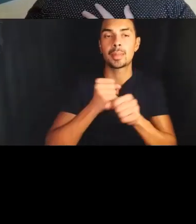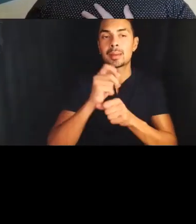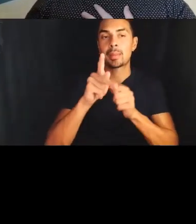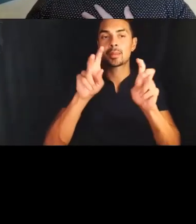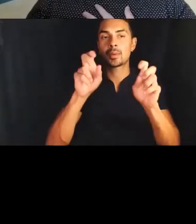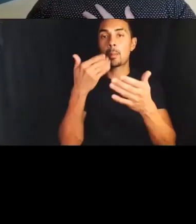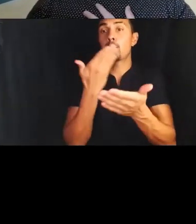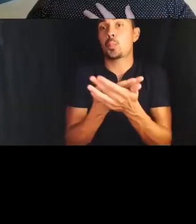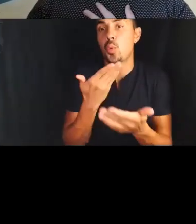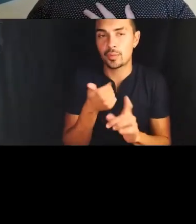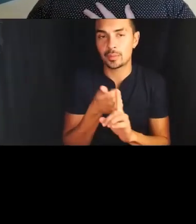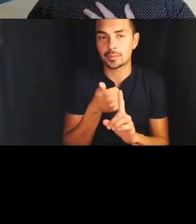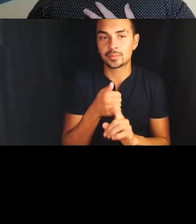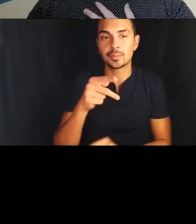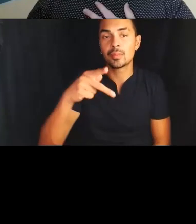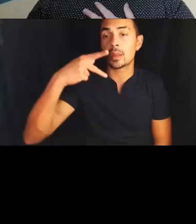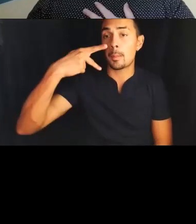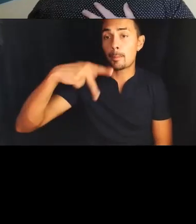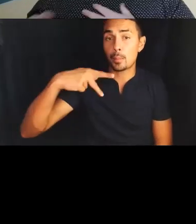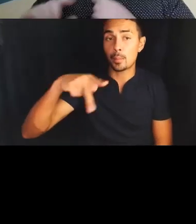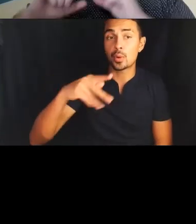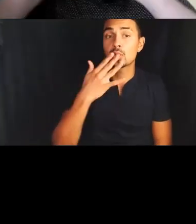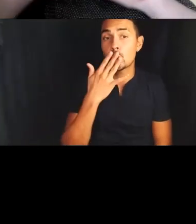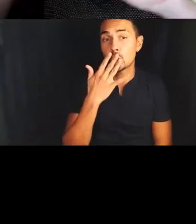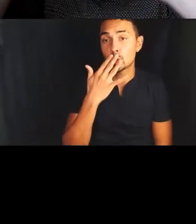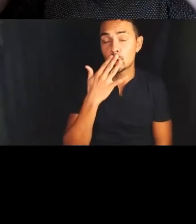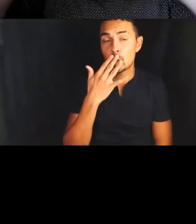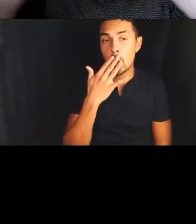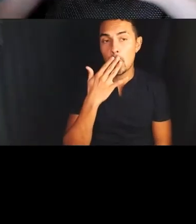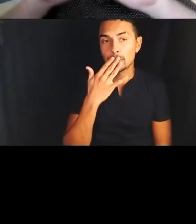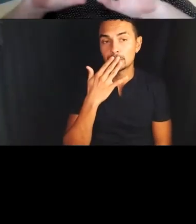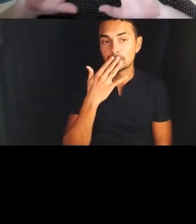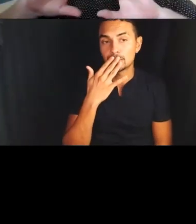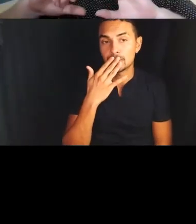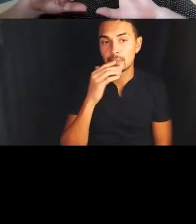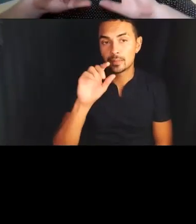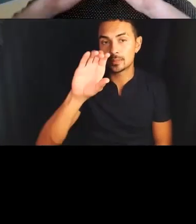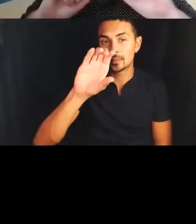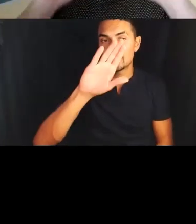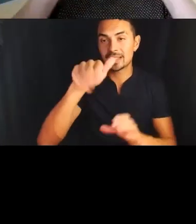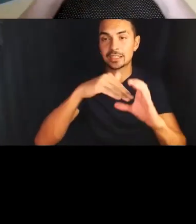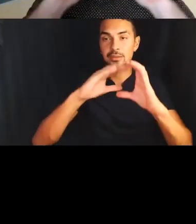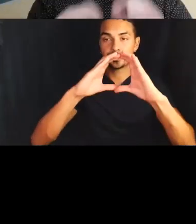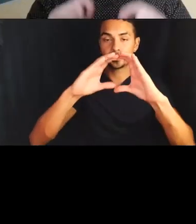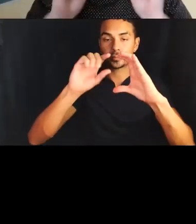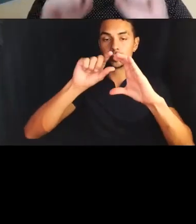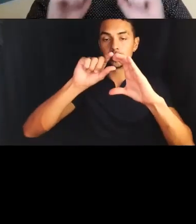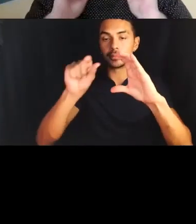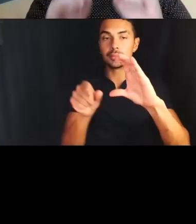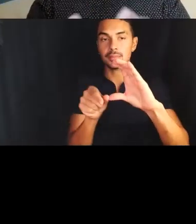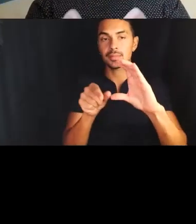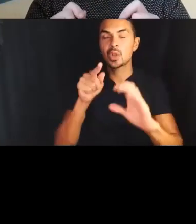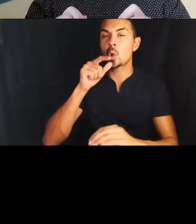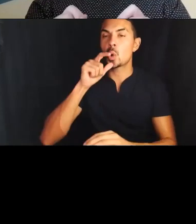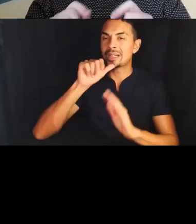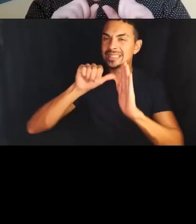So the purple-r color in the center circle is folks who explicitly said in their gender answer